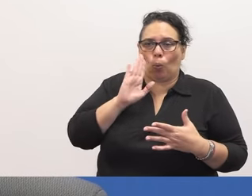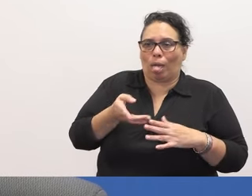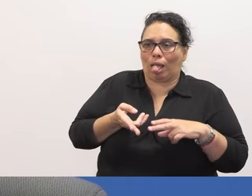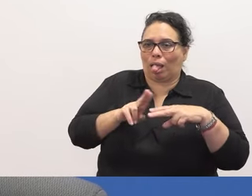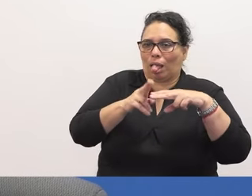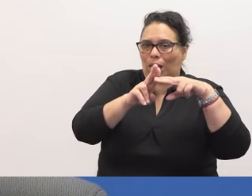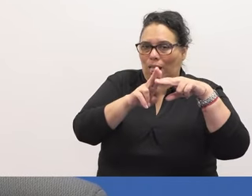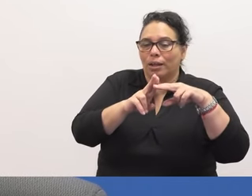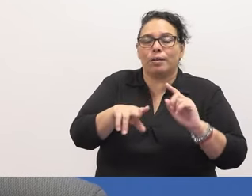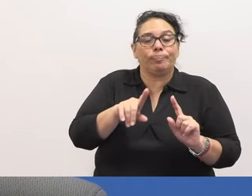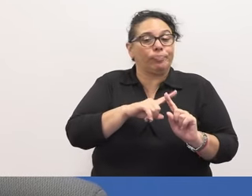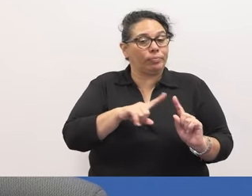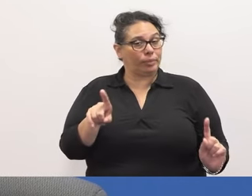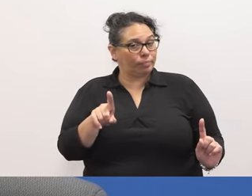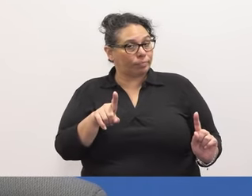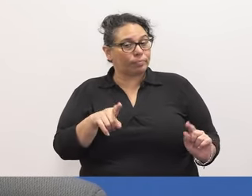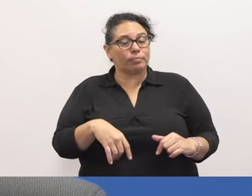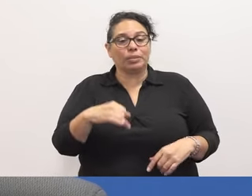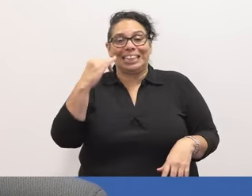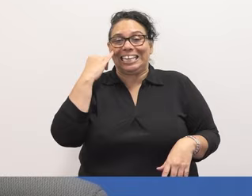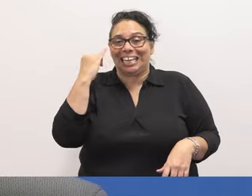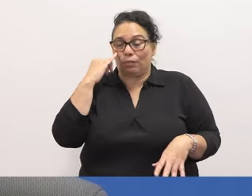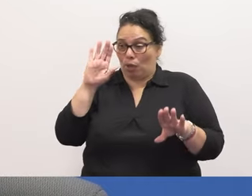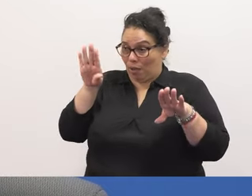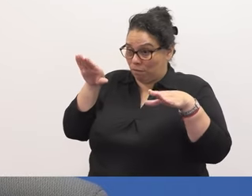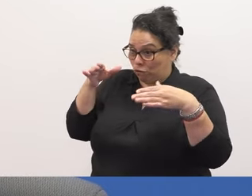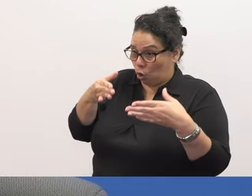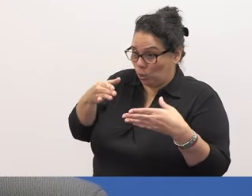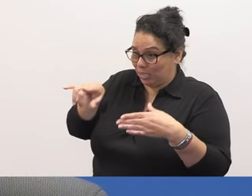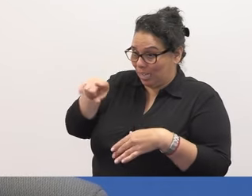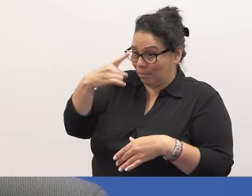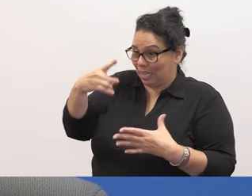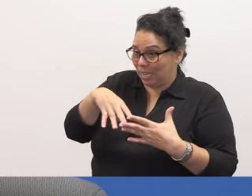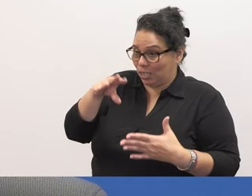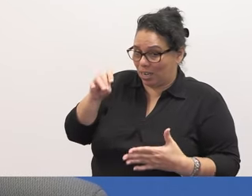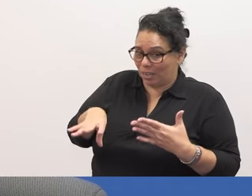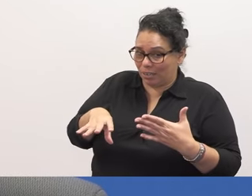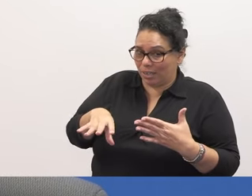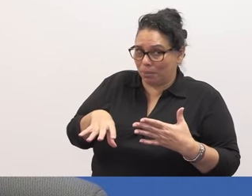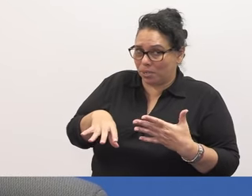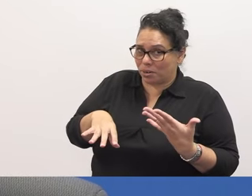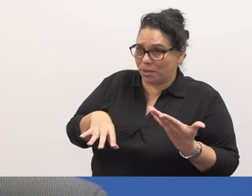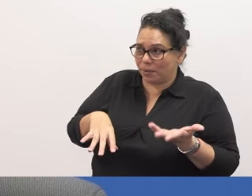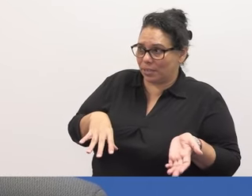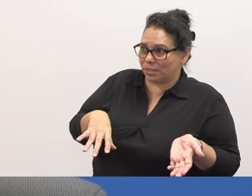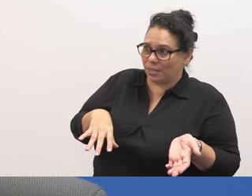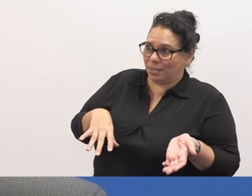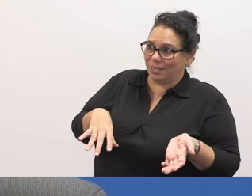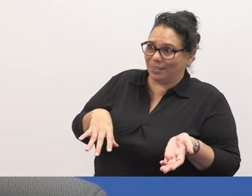would make these gains. However, if we just focus on black students, absent the equity anchor,